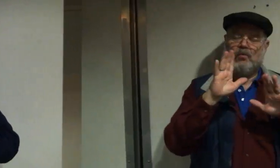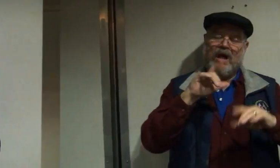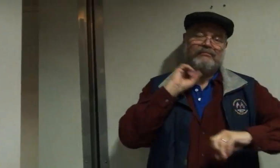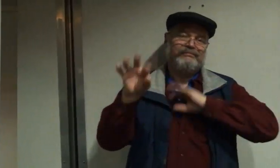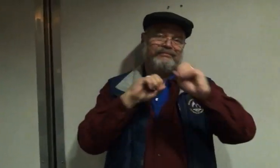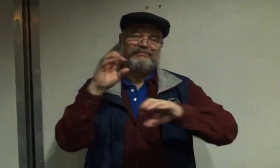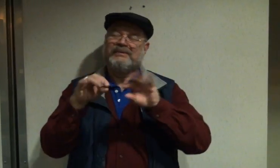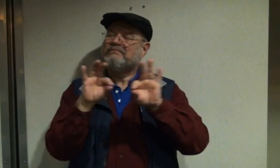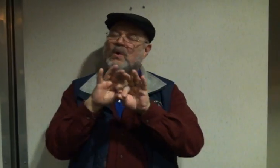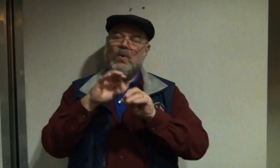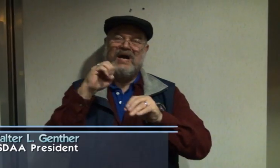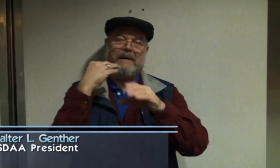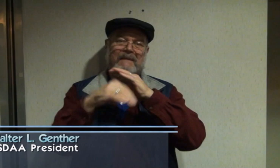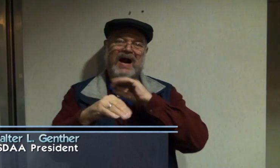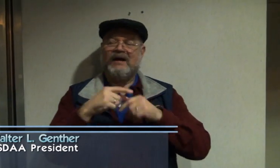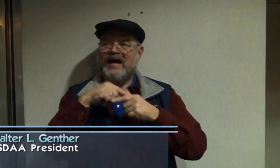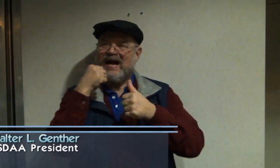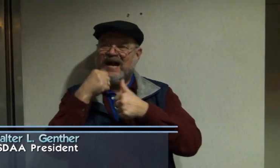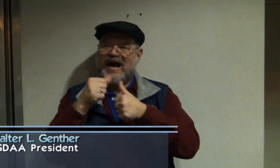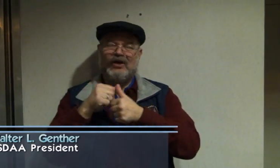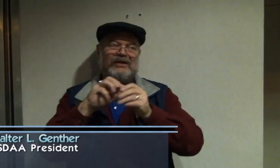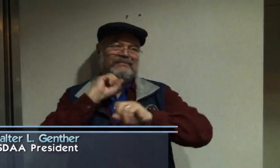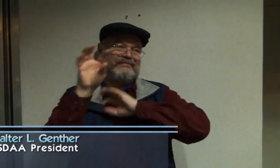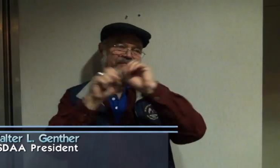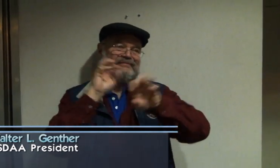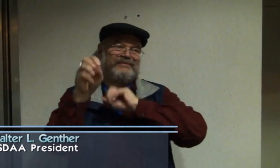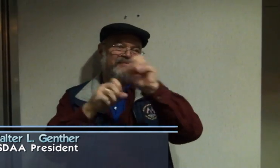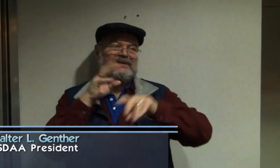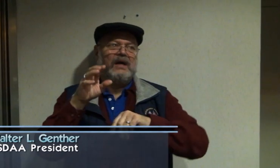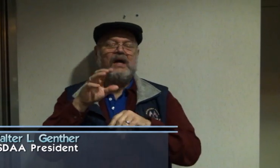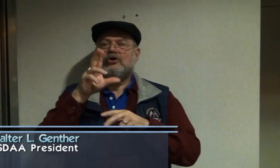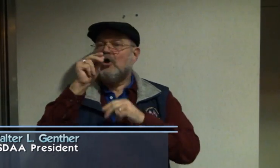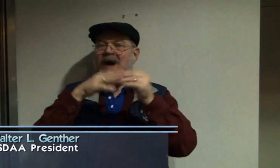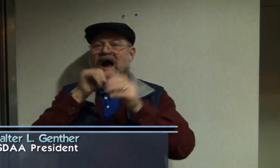[Walter L. Genther] It is important that we send letters to our legislators.